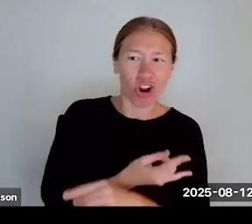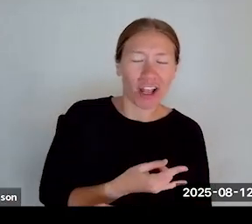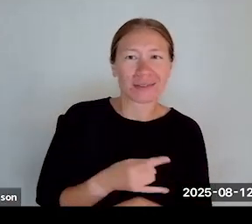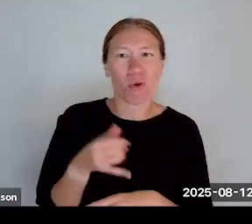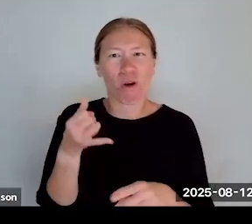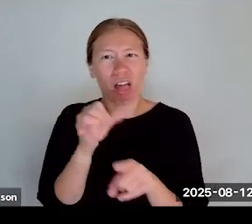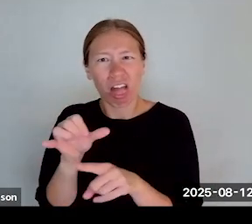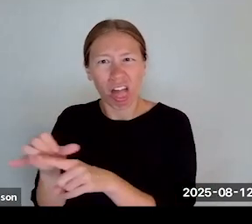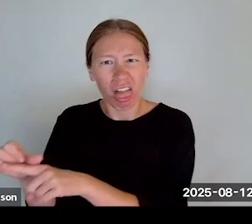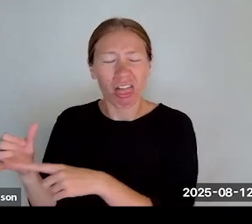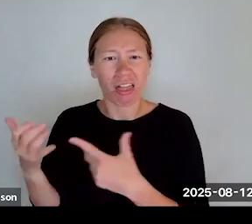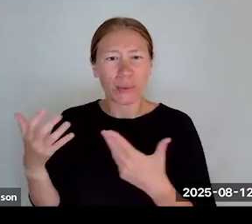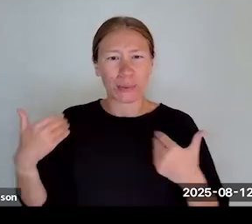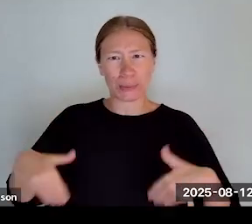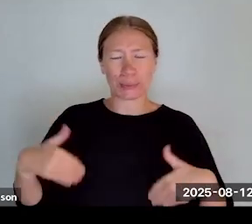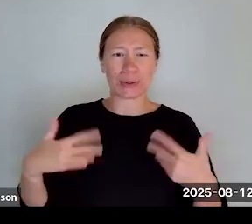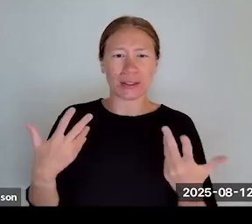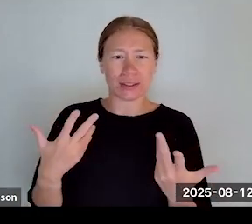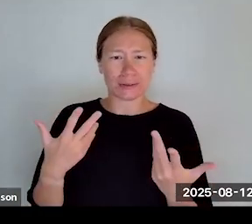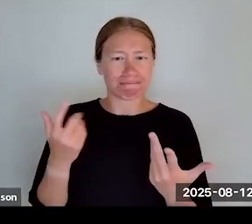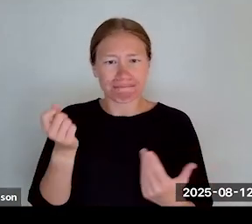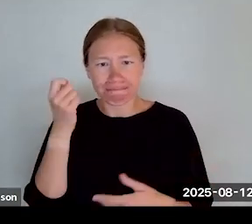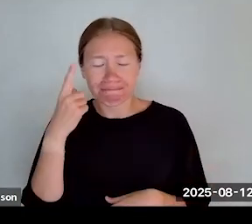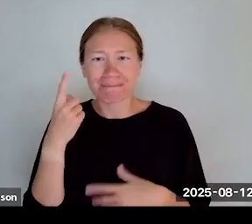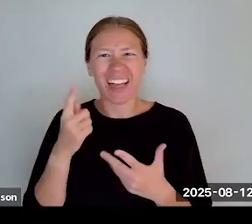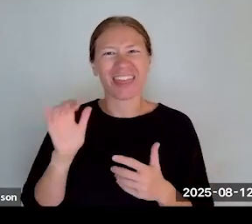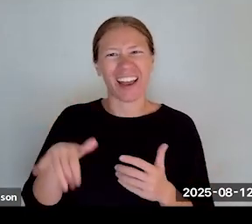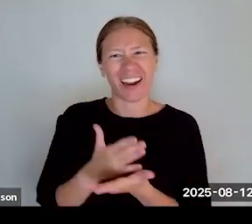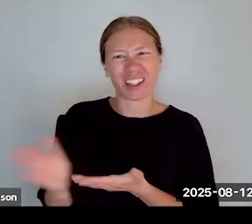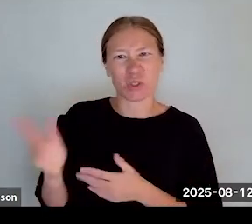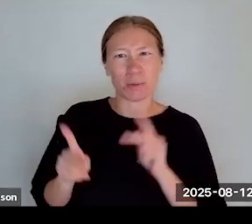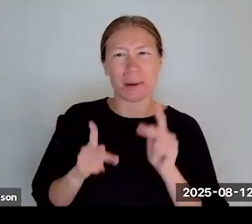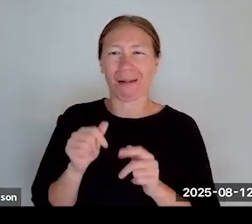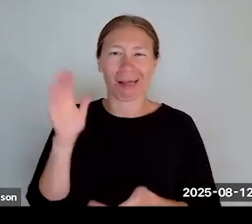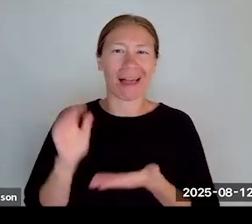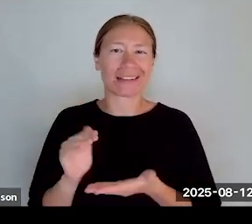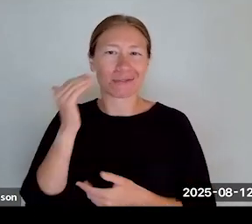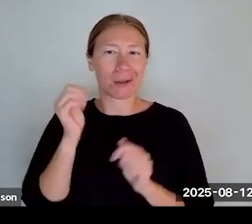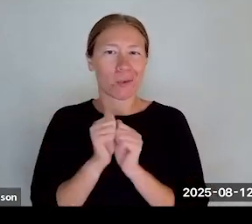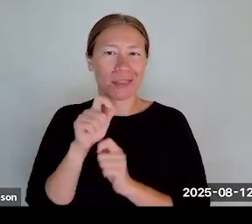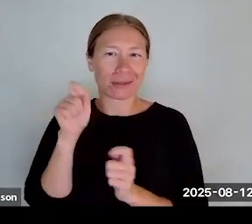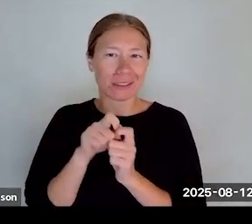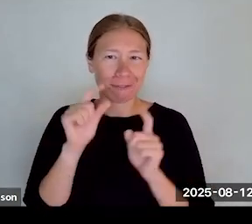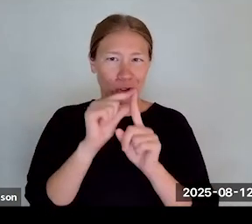or even exclude those who are less familiar with certain terms. Allow processing time.